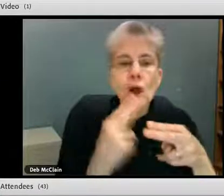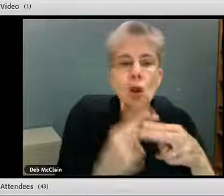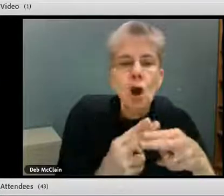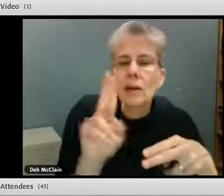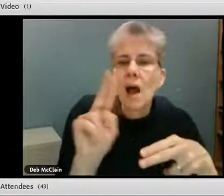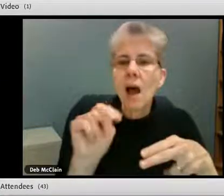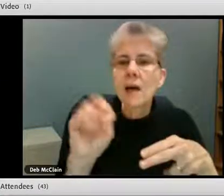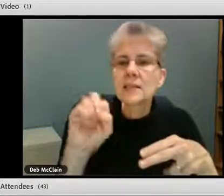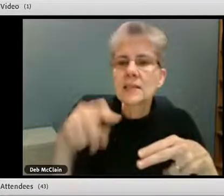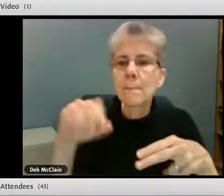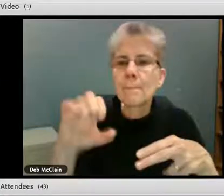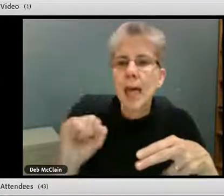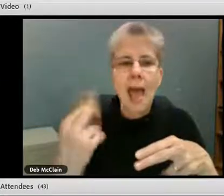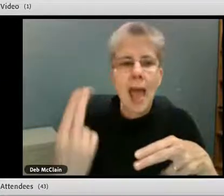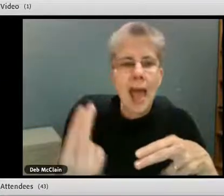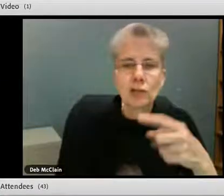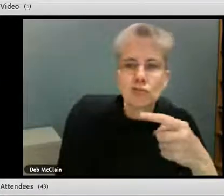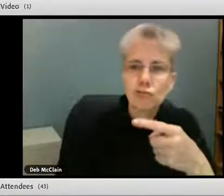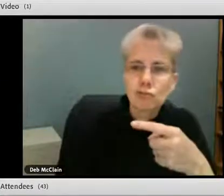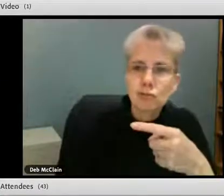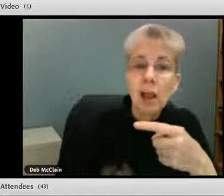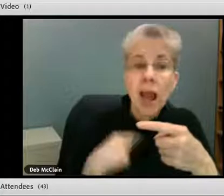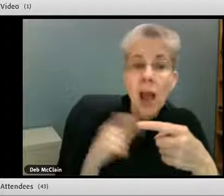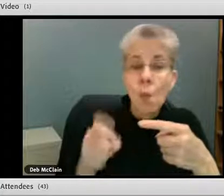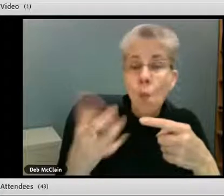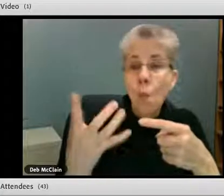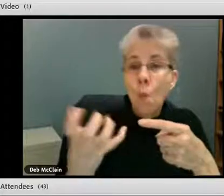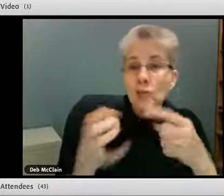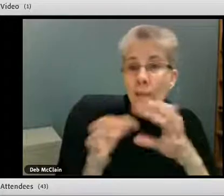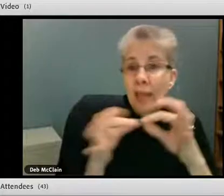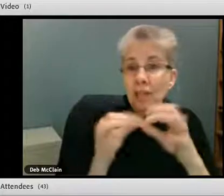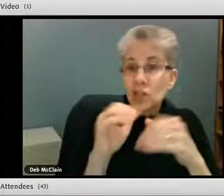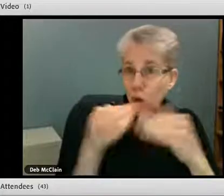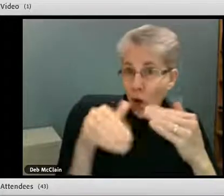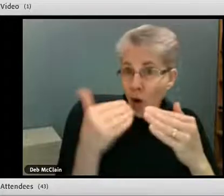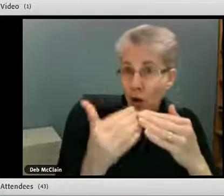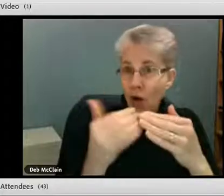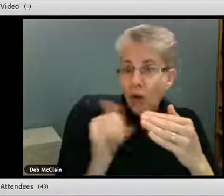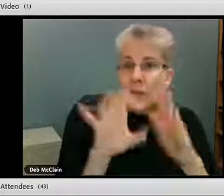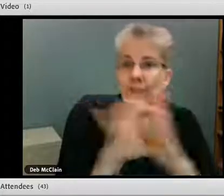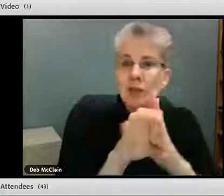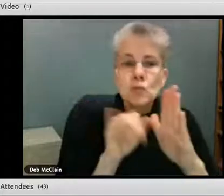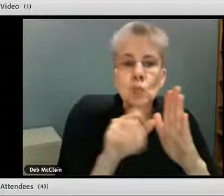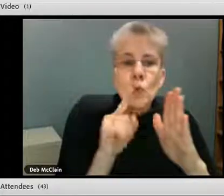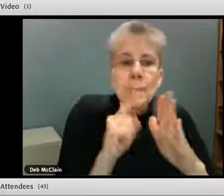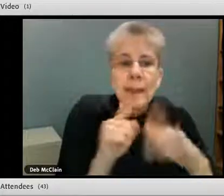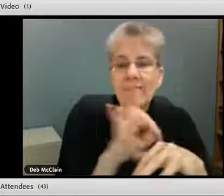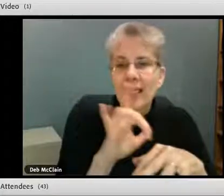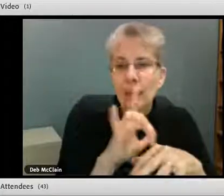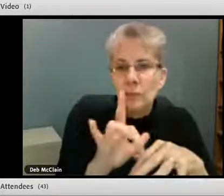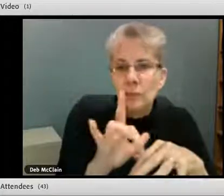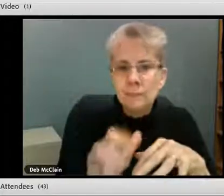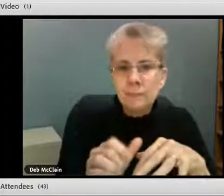And I should mention that all of the pictures will be available on --